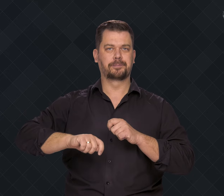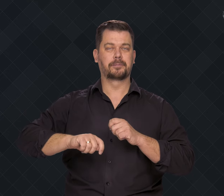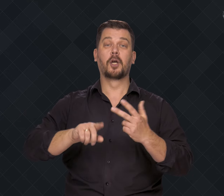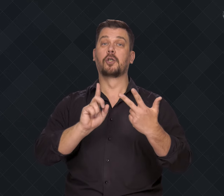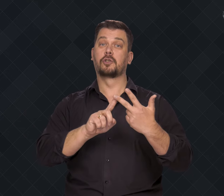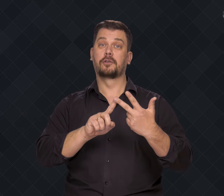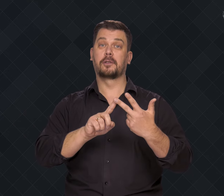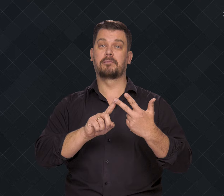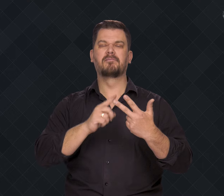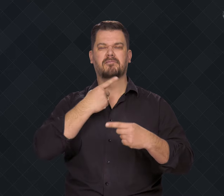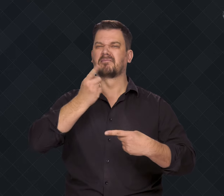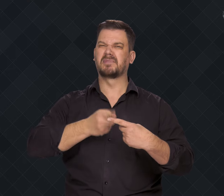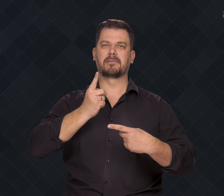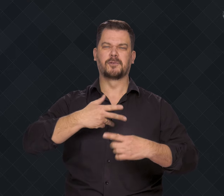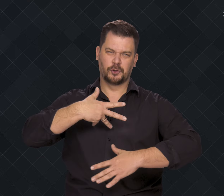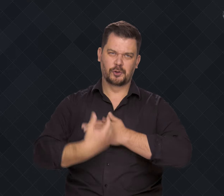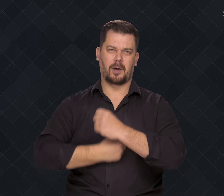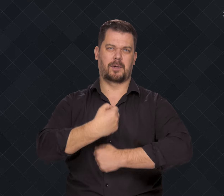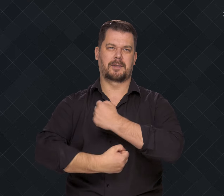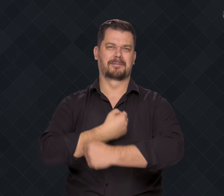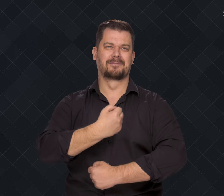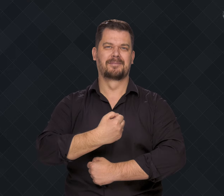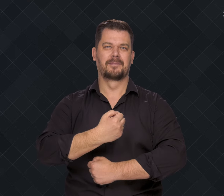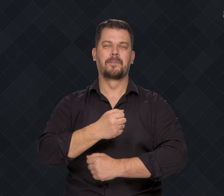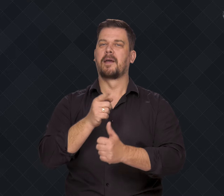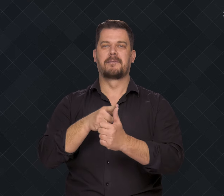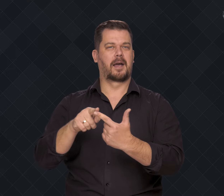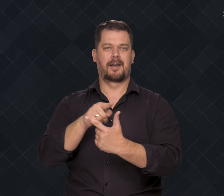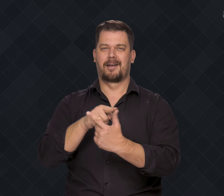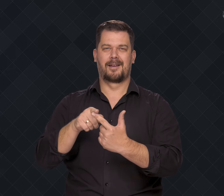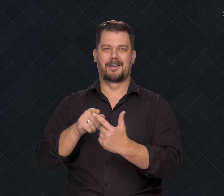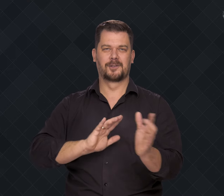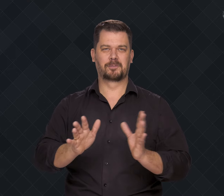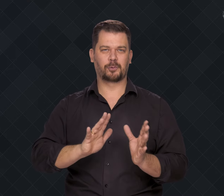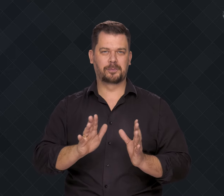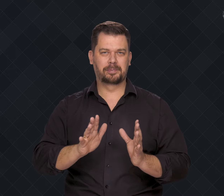Thirdly: start taking action. And here are two methods: